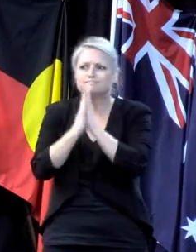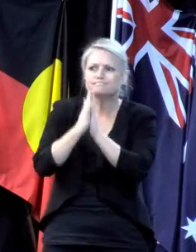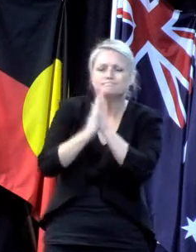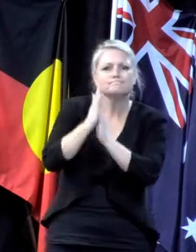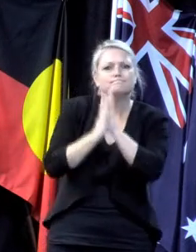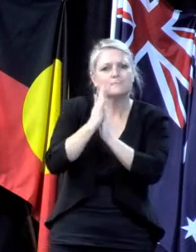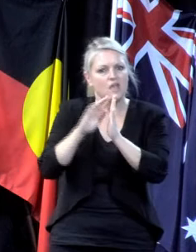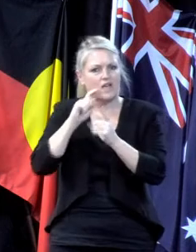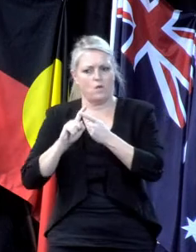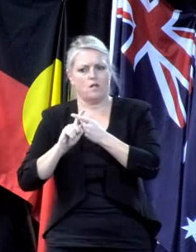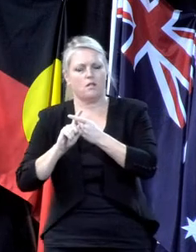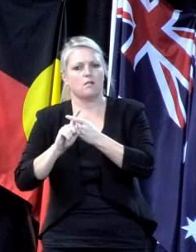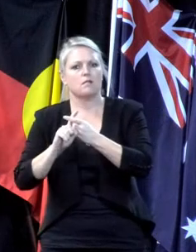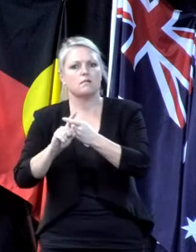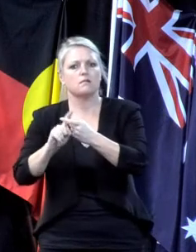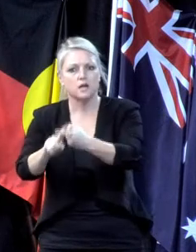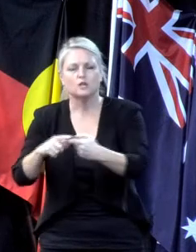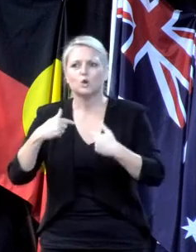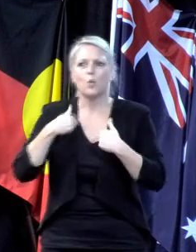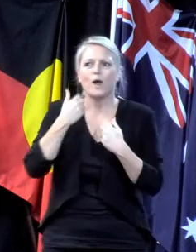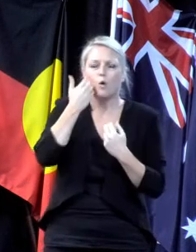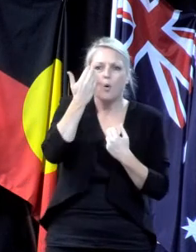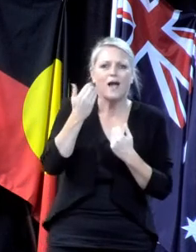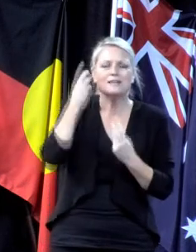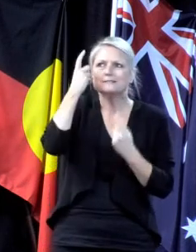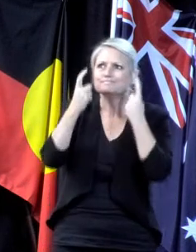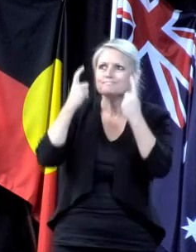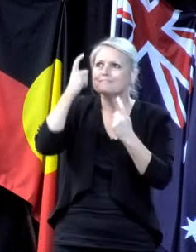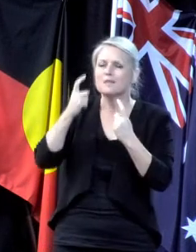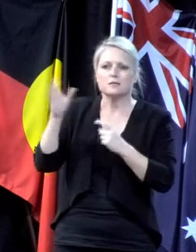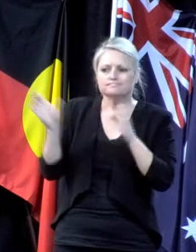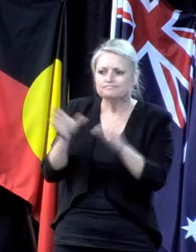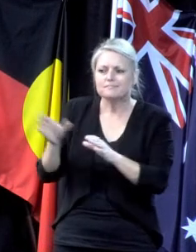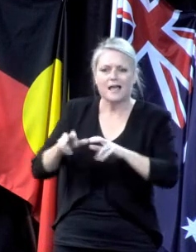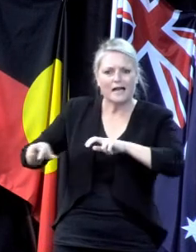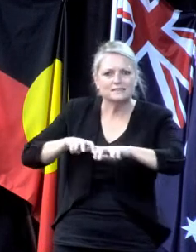that will give students some real sense of purpose, some real engagement, some success along the way.